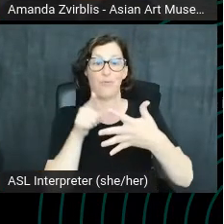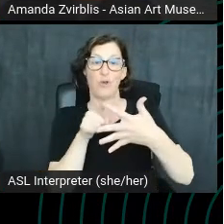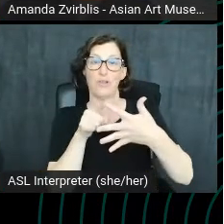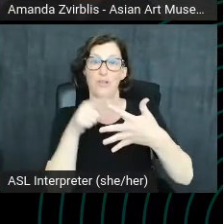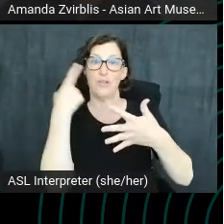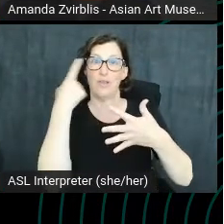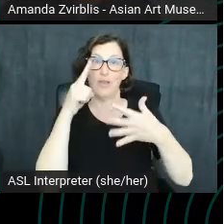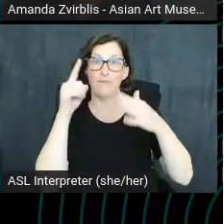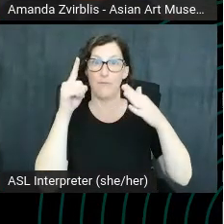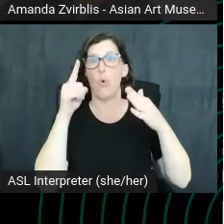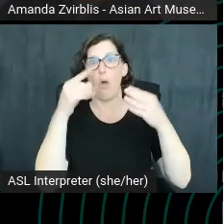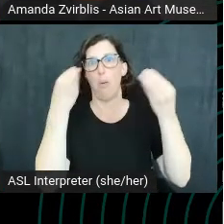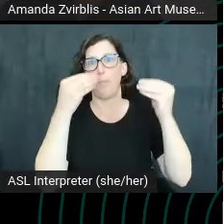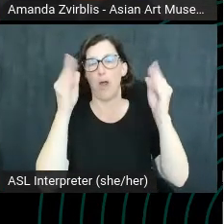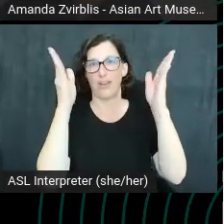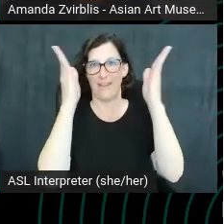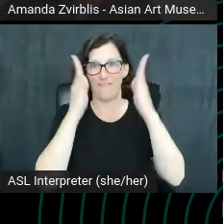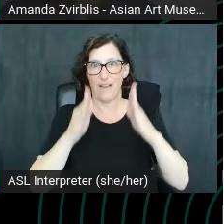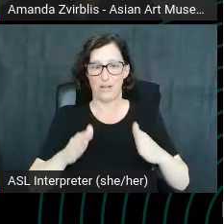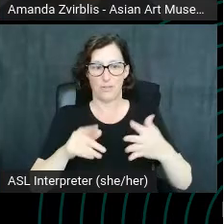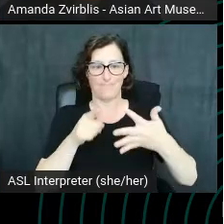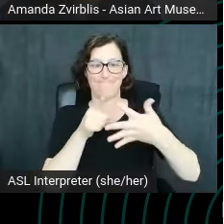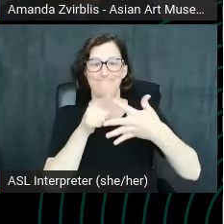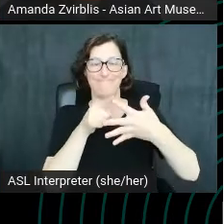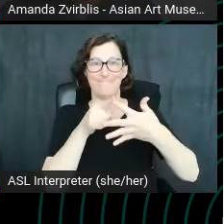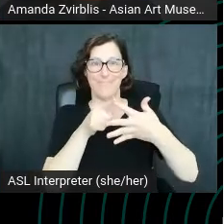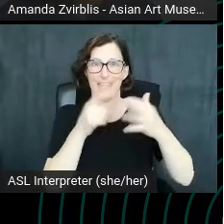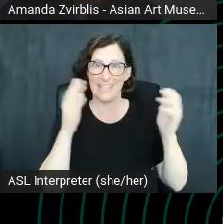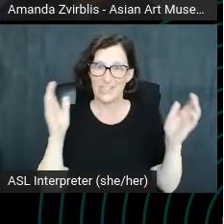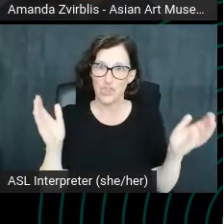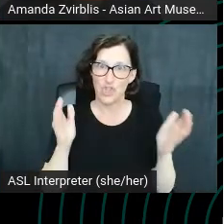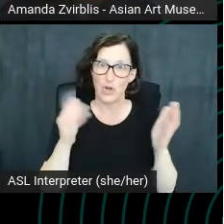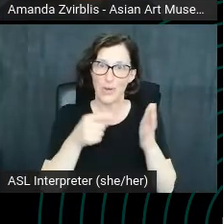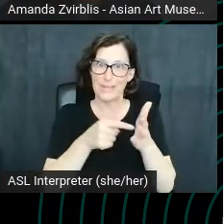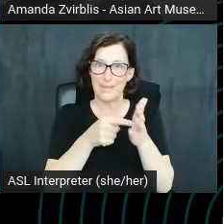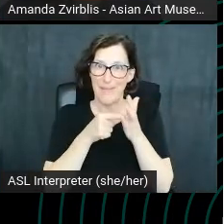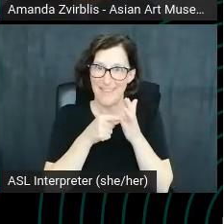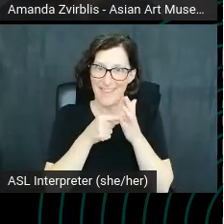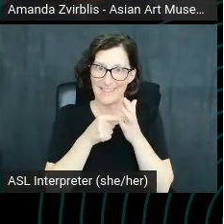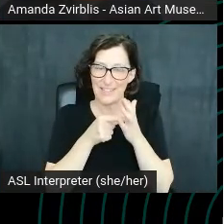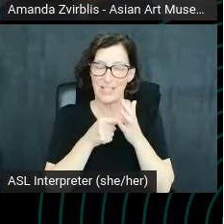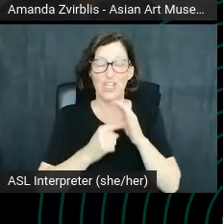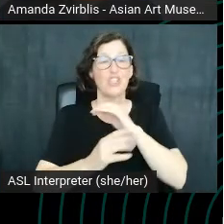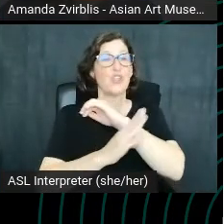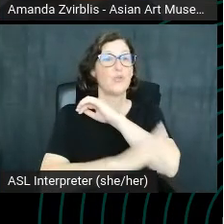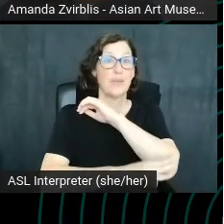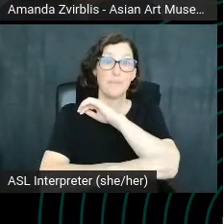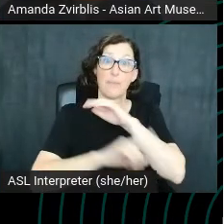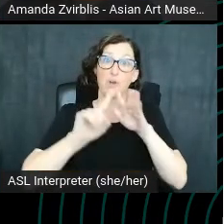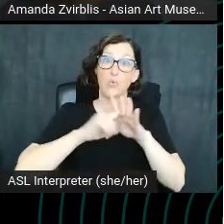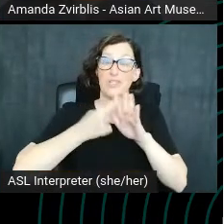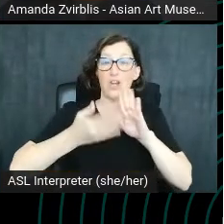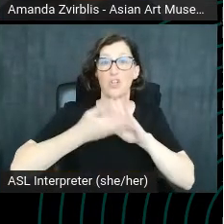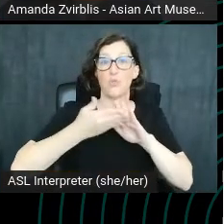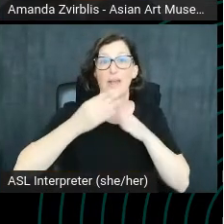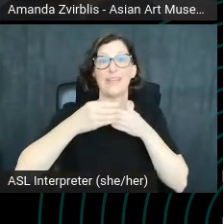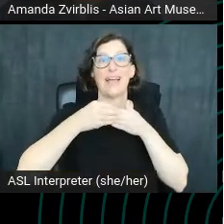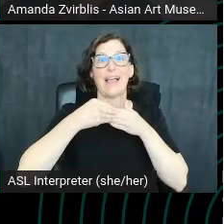As a reminder, step number two is generate demand. So in September, we started running a lead generation ad on Facebook